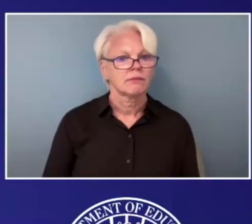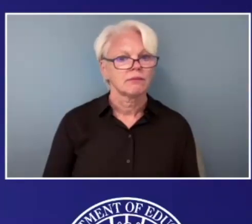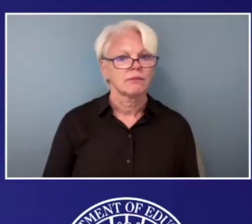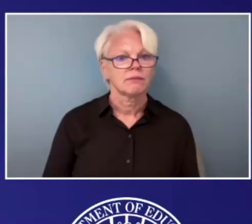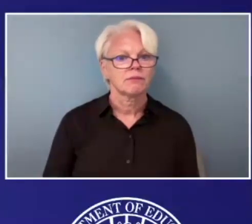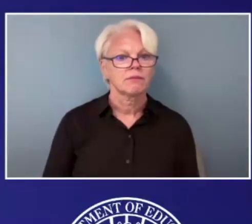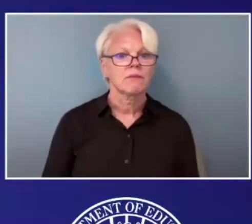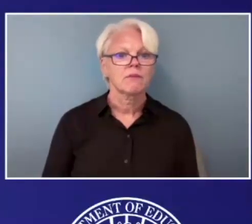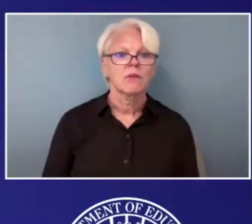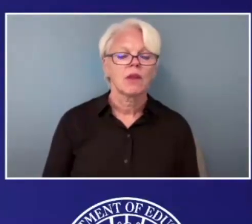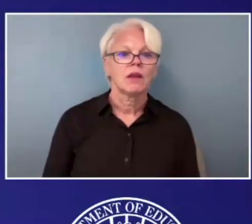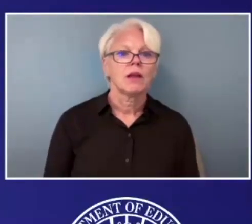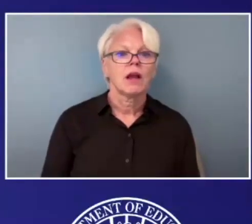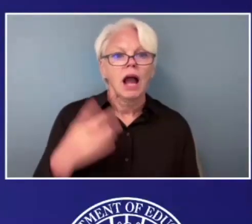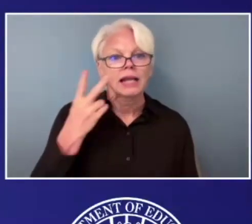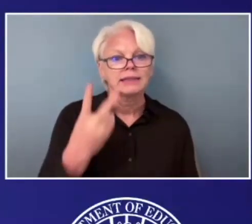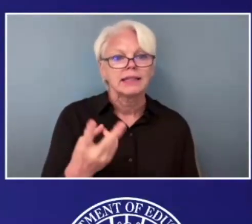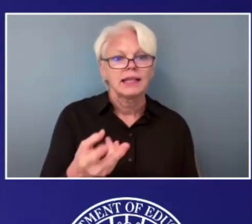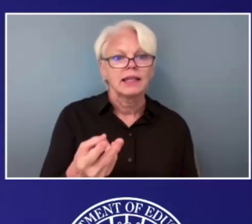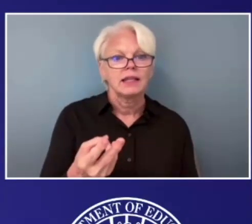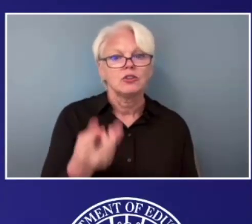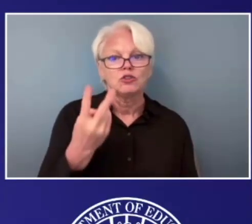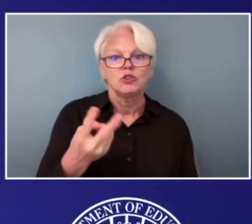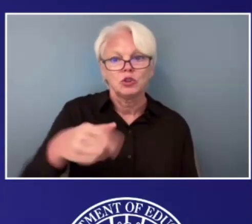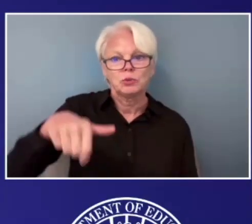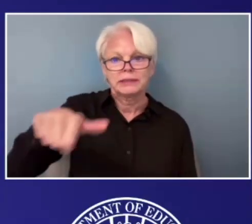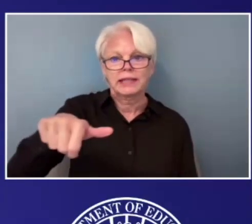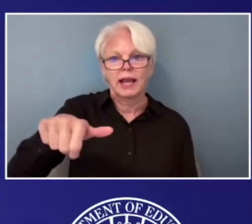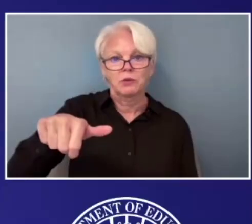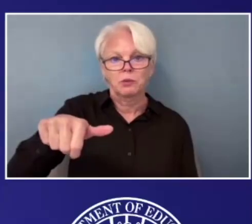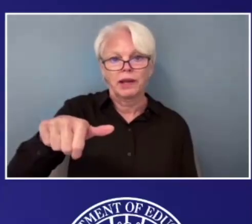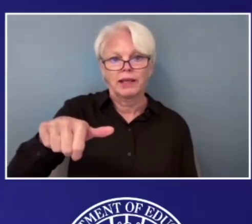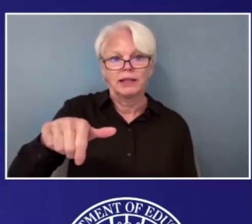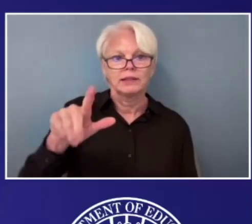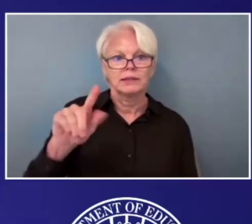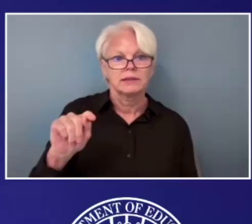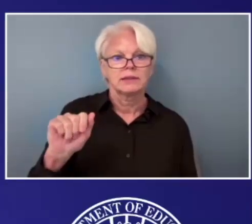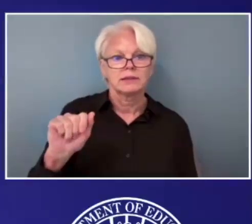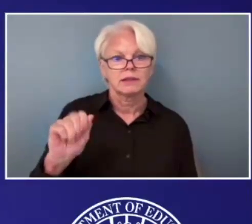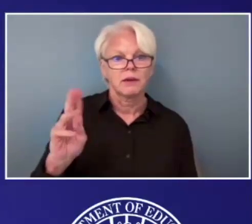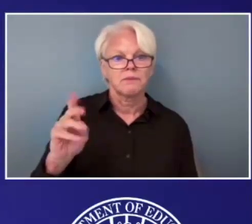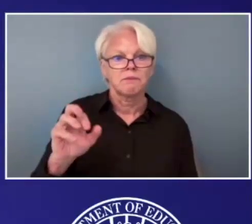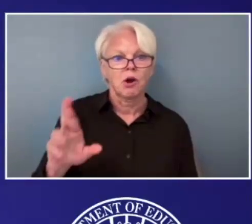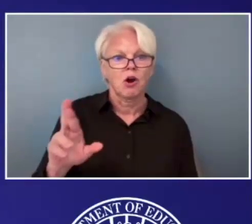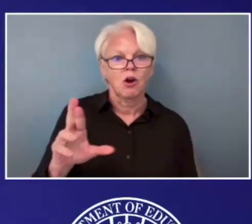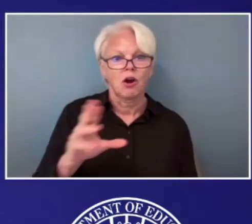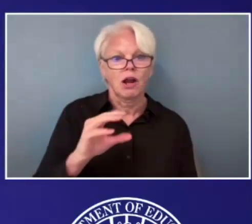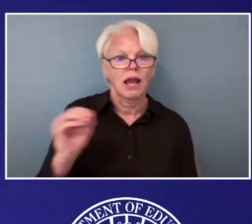So I see two sideways thumbs with Tamar and with Alex Ricci.